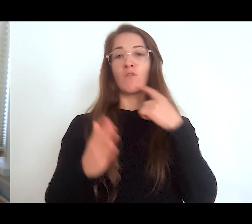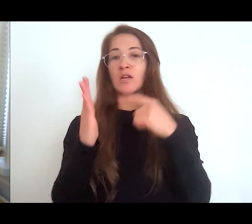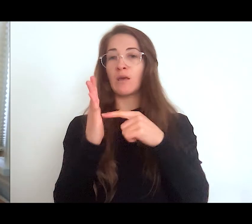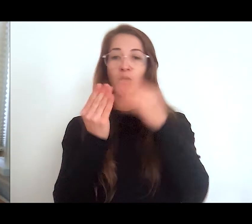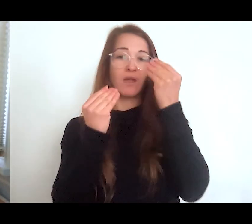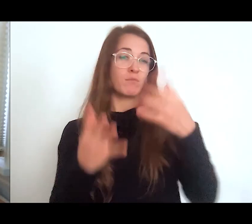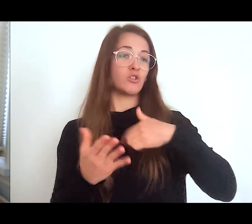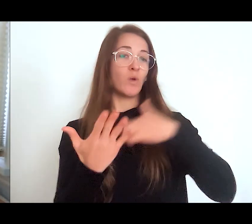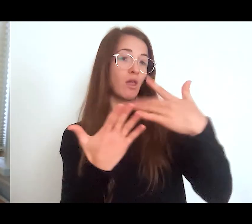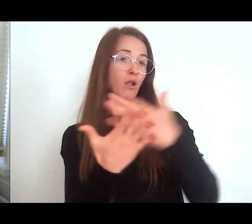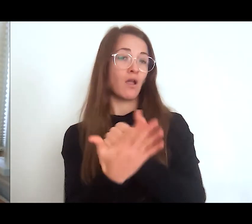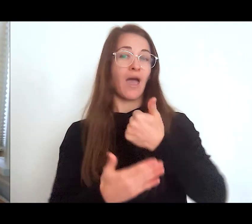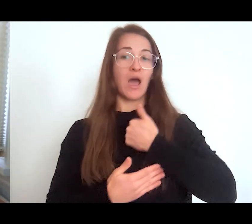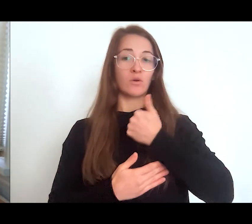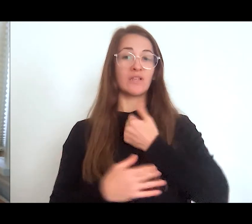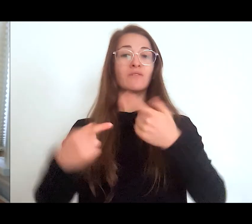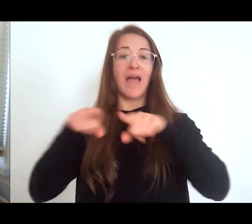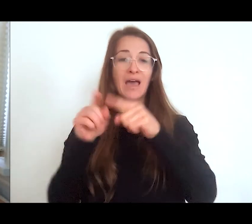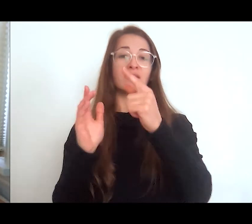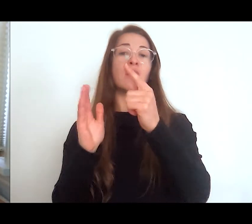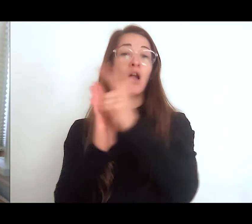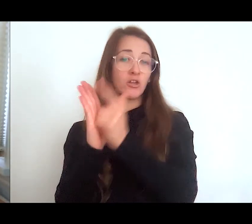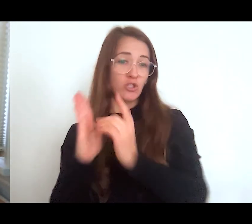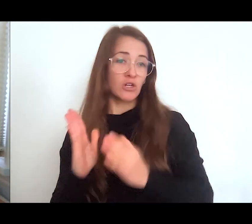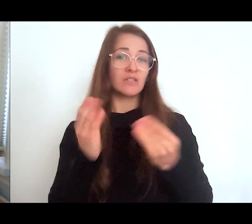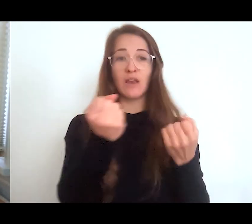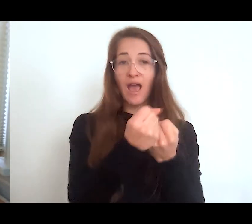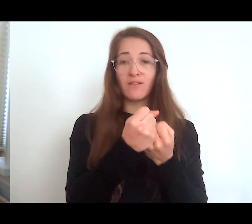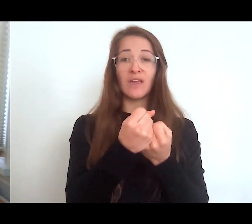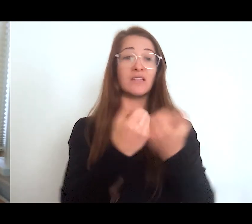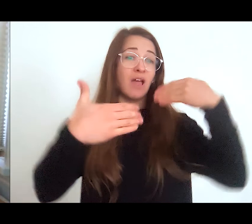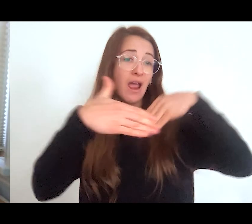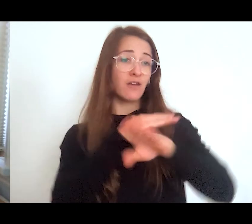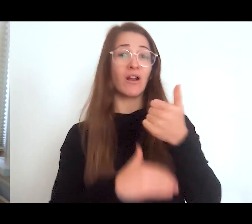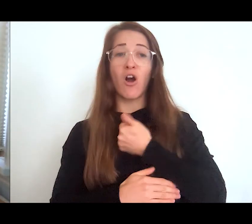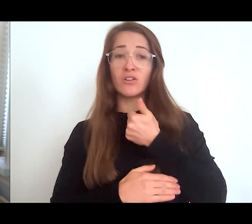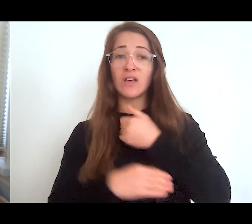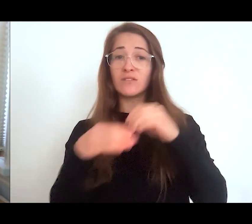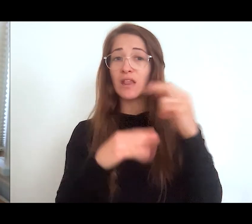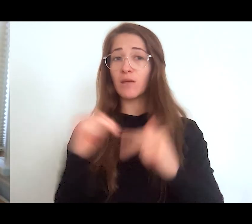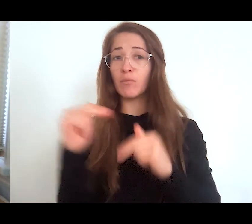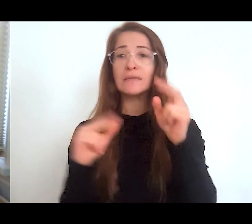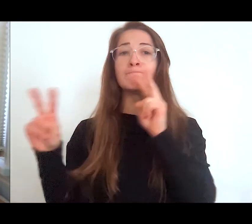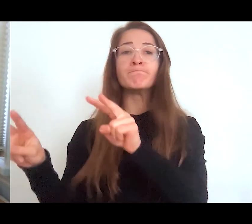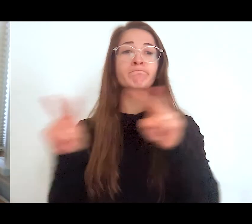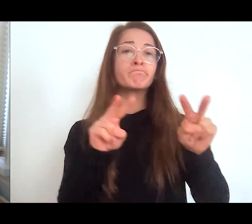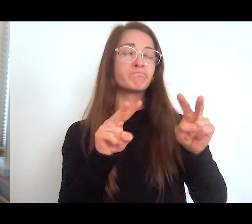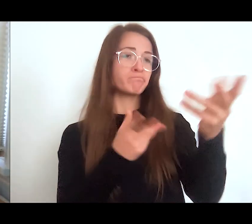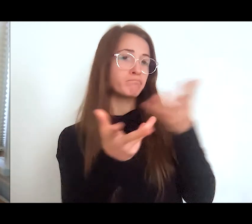FROM, WHETHER IT IS INFORMATION THAT WE GATHERED OURSELVES AS ATTORNEYS AND ADVOCATES GOING INTO THOSE PLACES, LOOKING